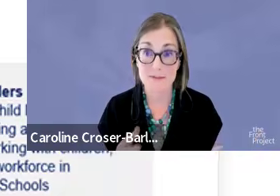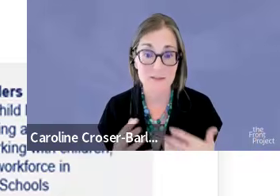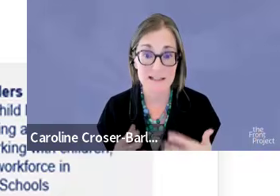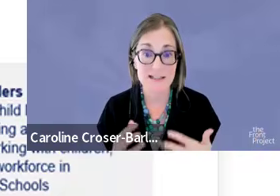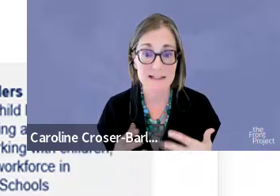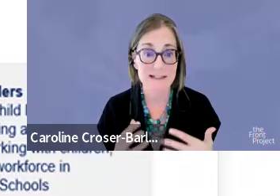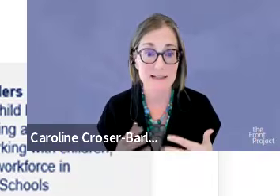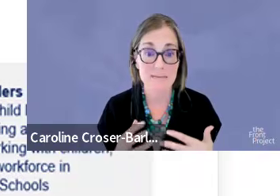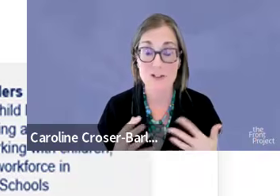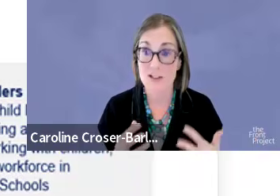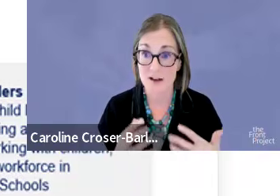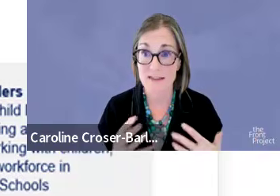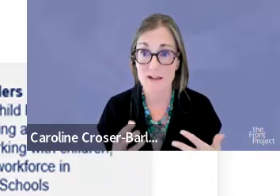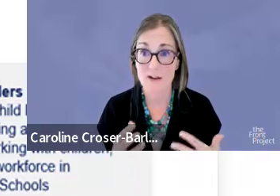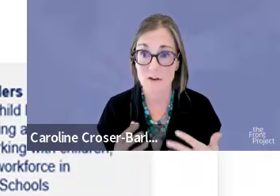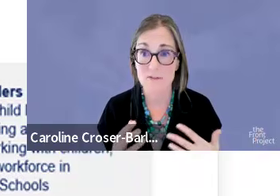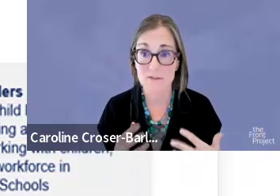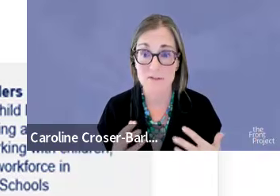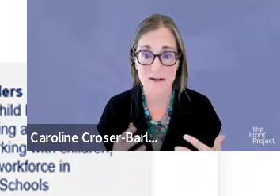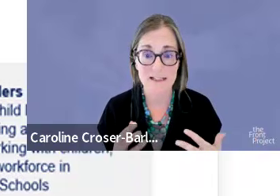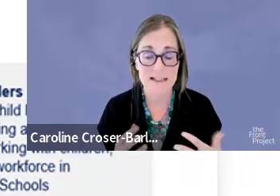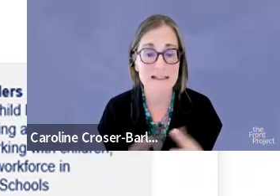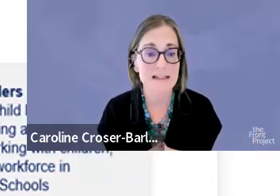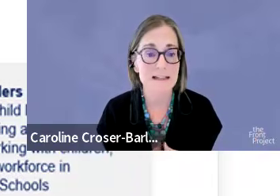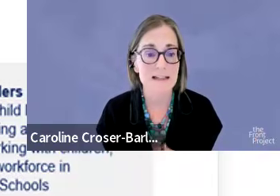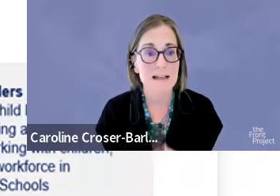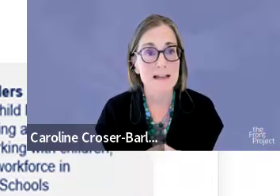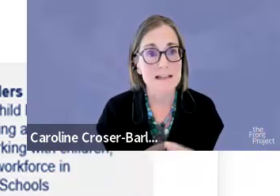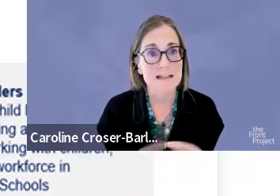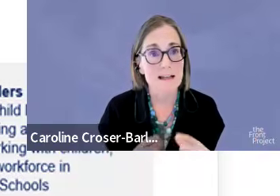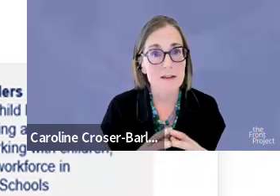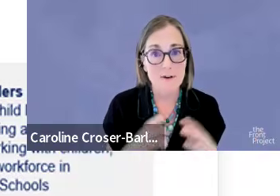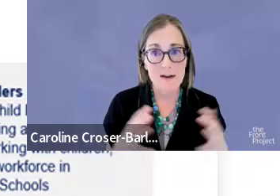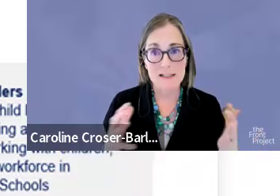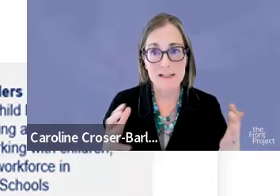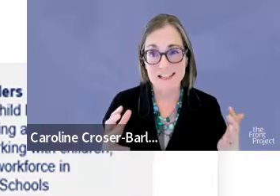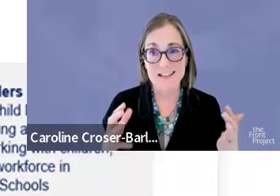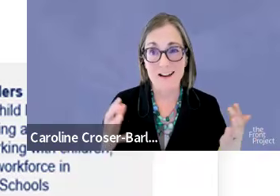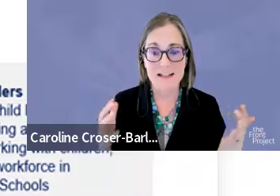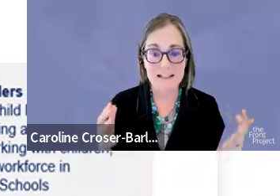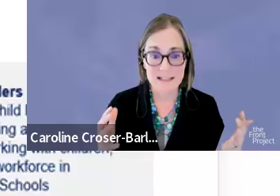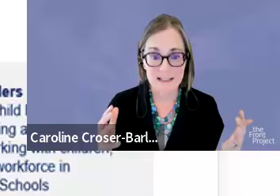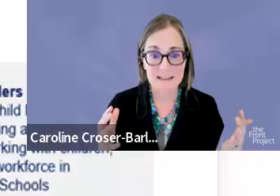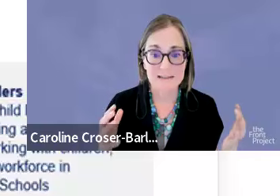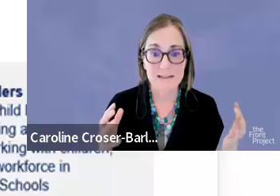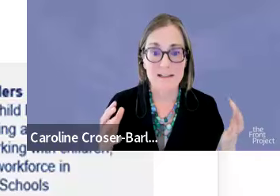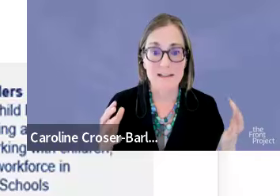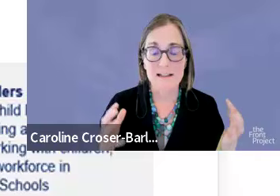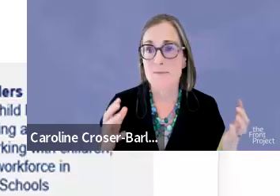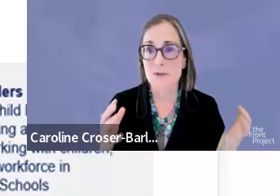of Thriving Kids, here's the magic, I think, of Thriving Kids is that the Thriving Kids idea is